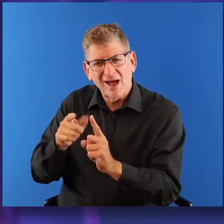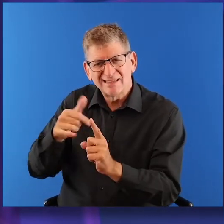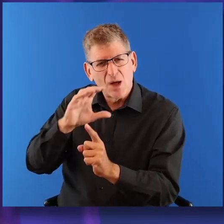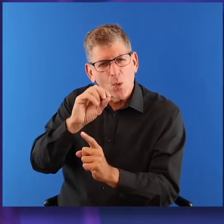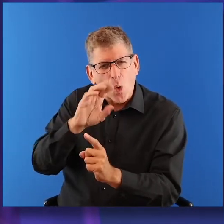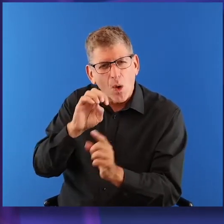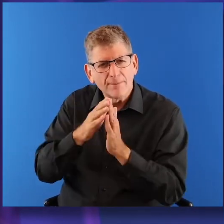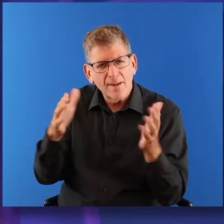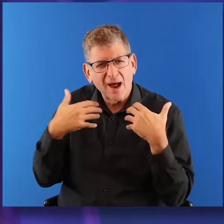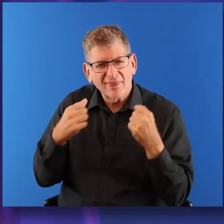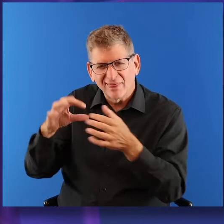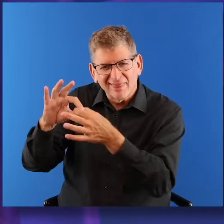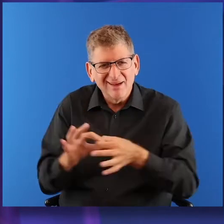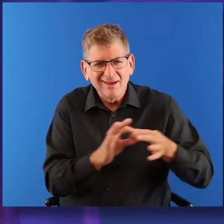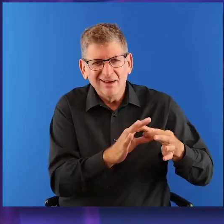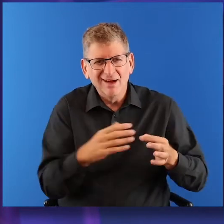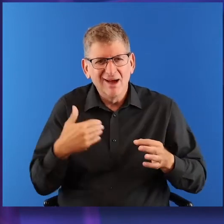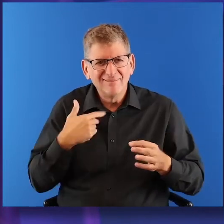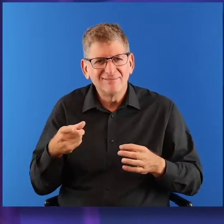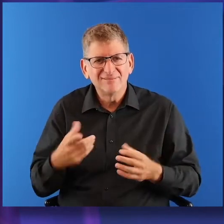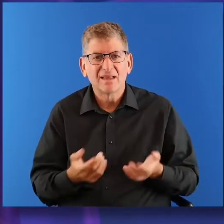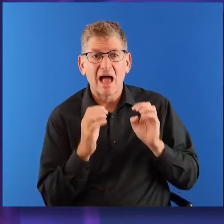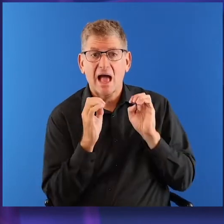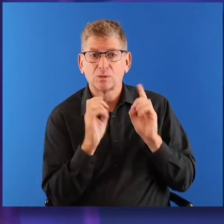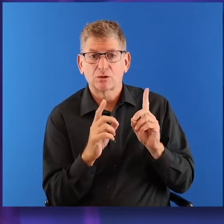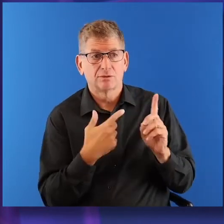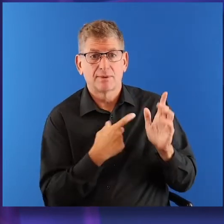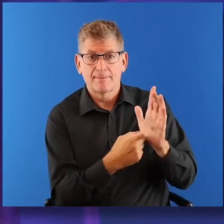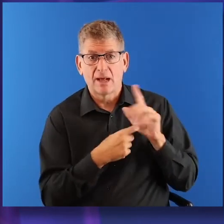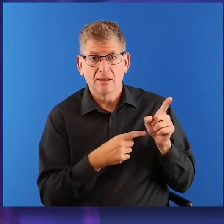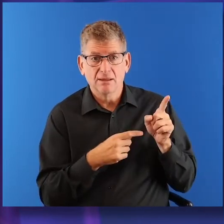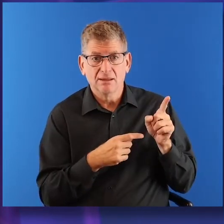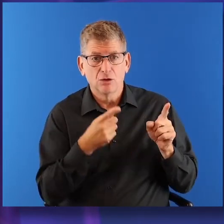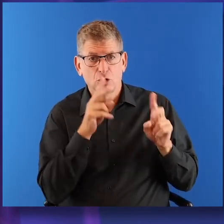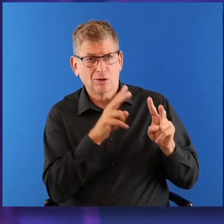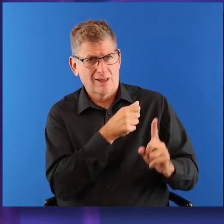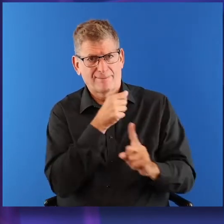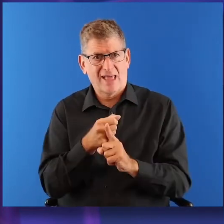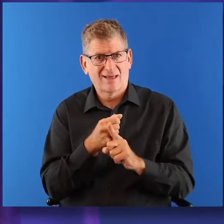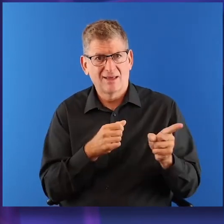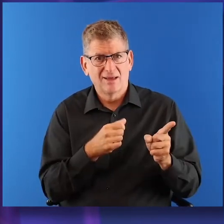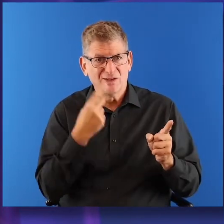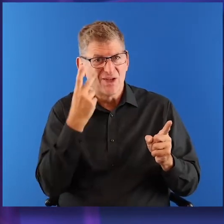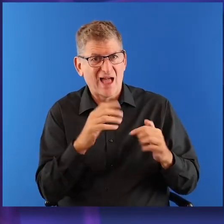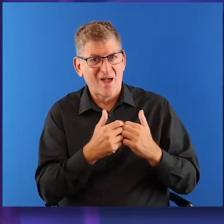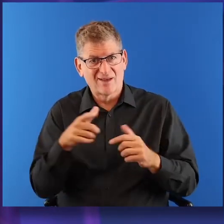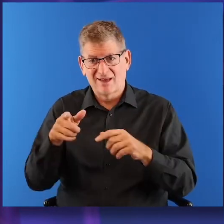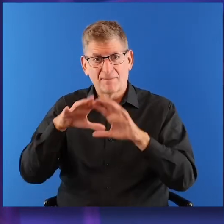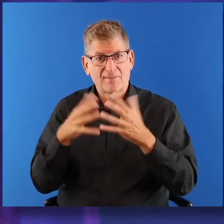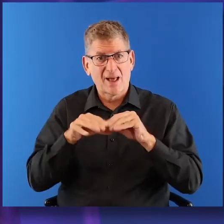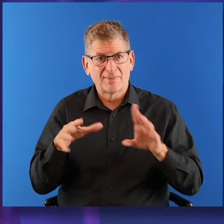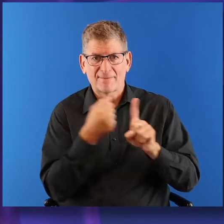saw scores come back and we saw the impact of the pandemic, a downward impact on performance in schools who gets